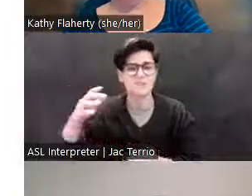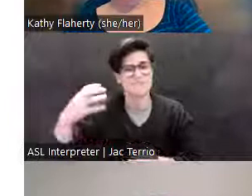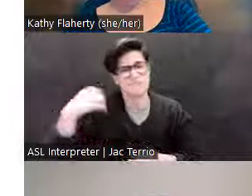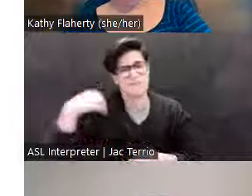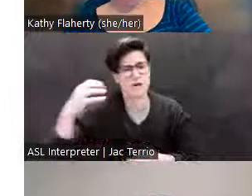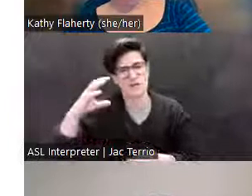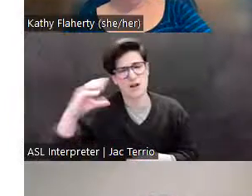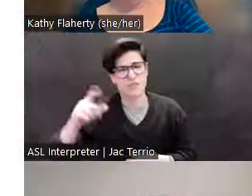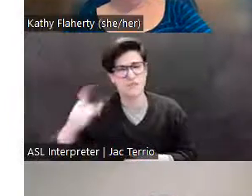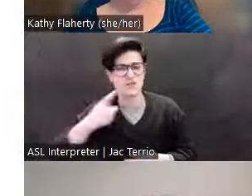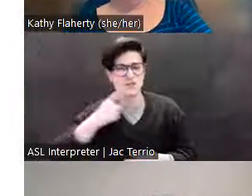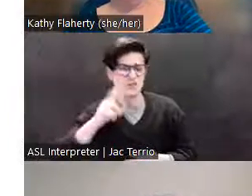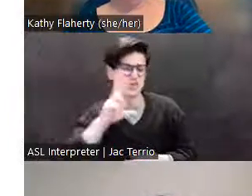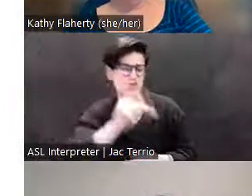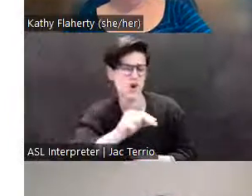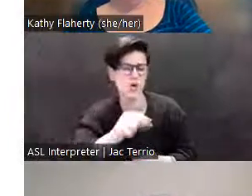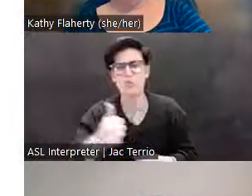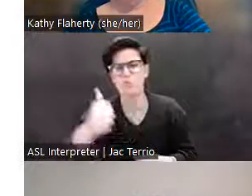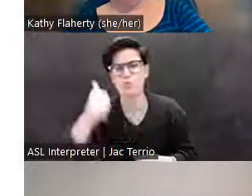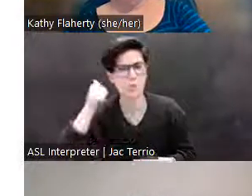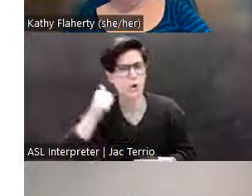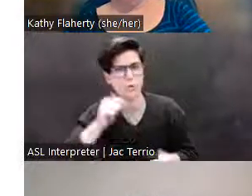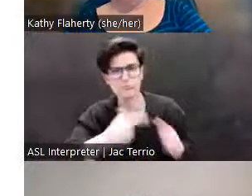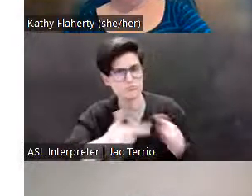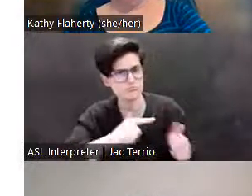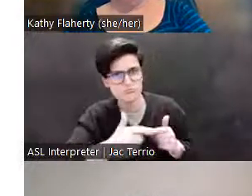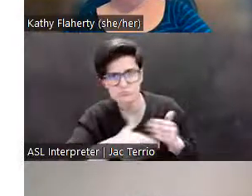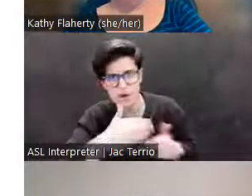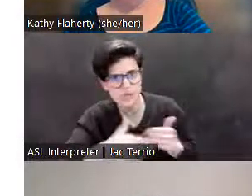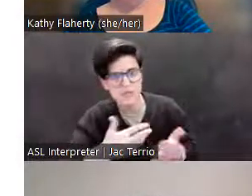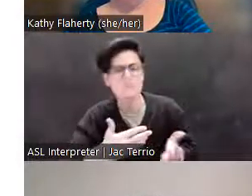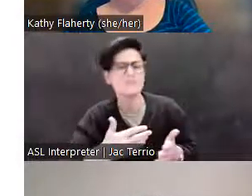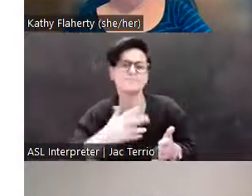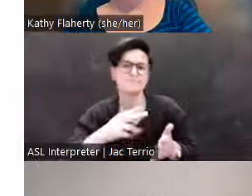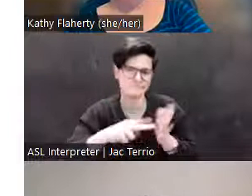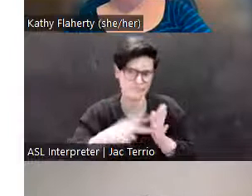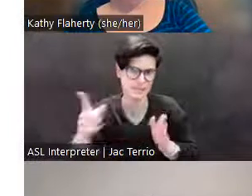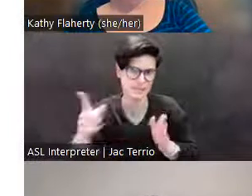then that is really a violation of the of the Americans with disabilities, act it's